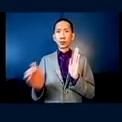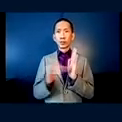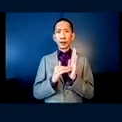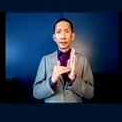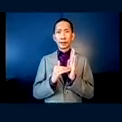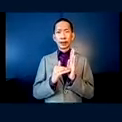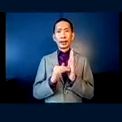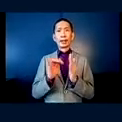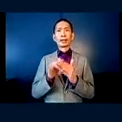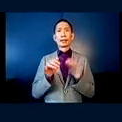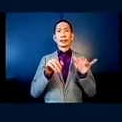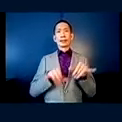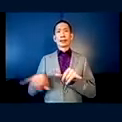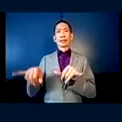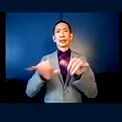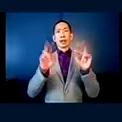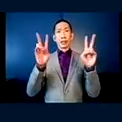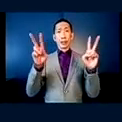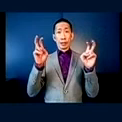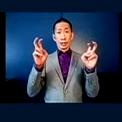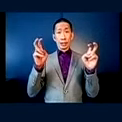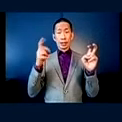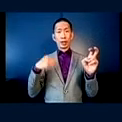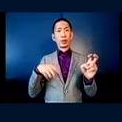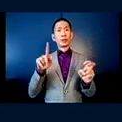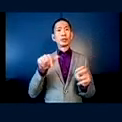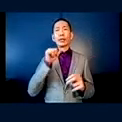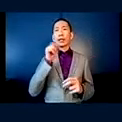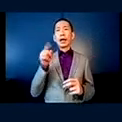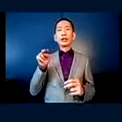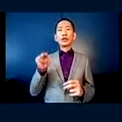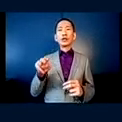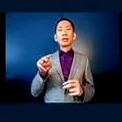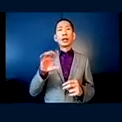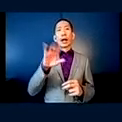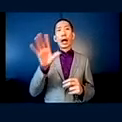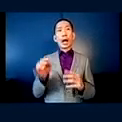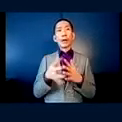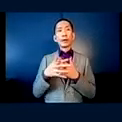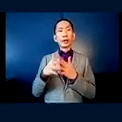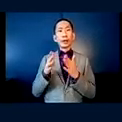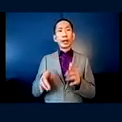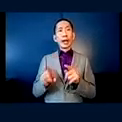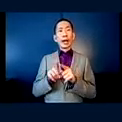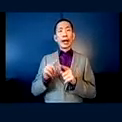CITIES JUST REITERATE SORT OF THIS COMMON THEME THAT WE SHOULDN'T NECESSARILY LOOK AT